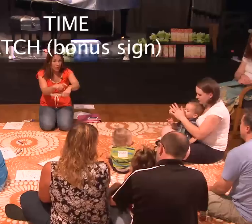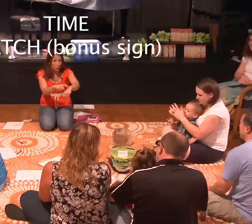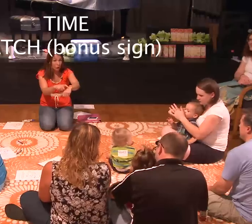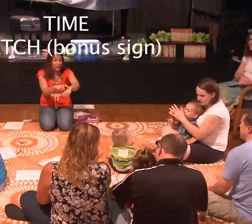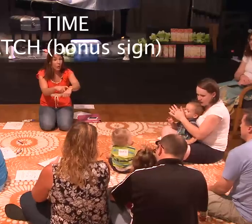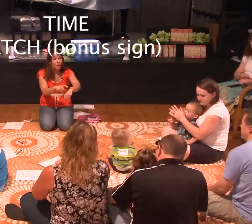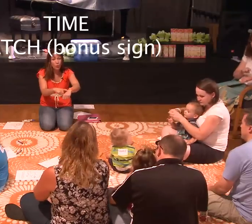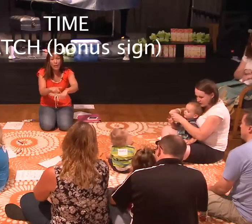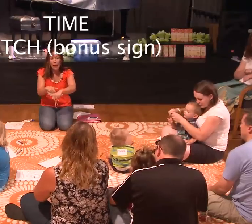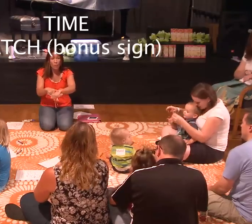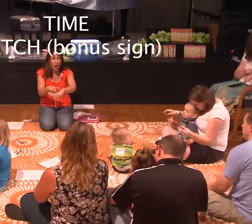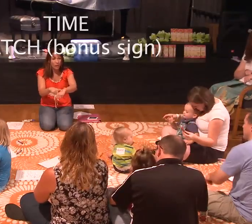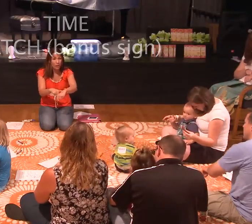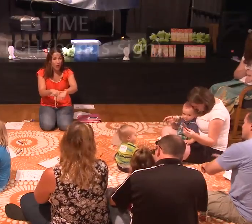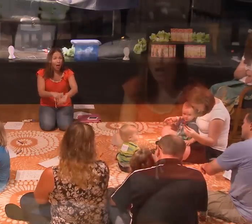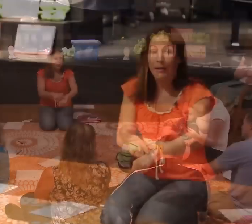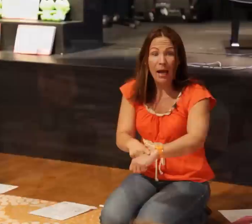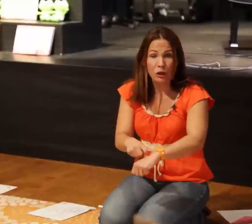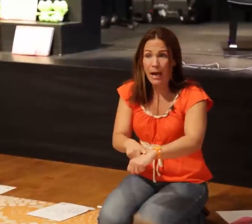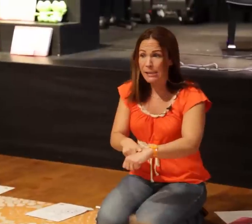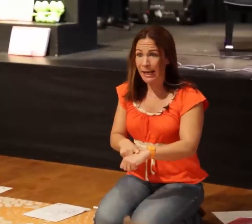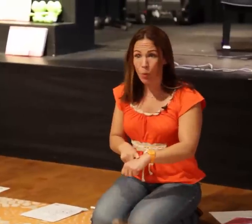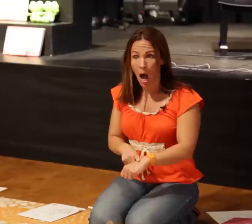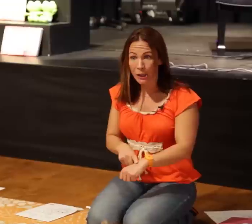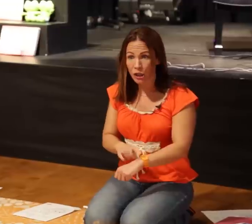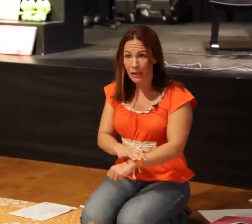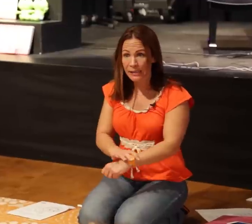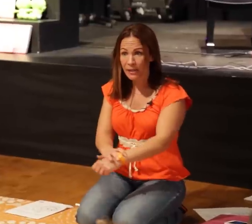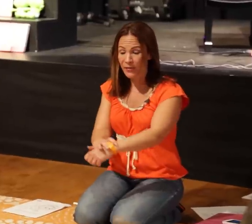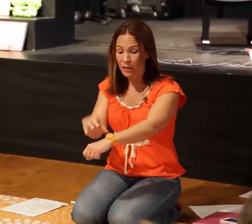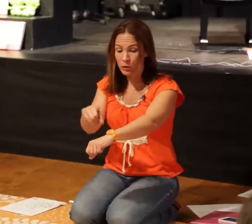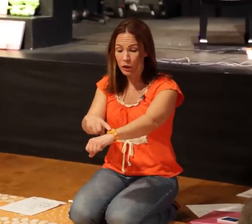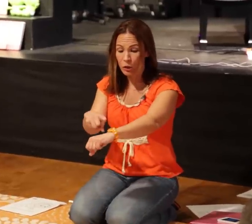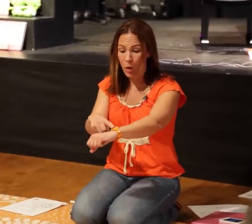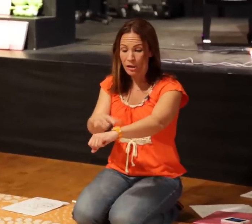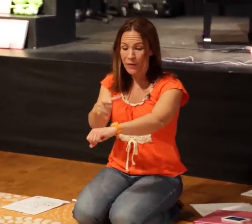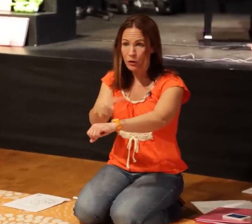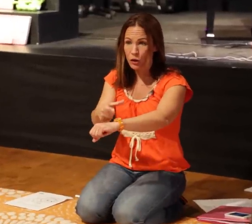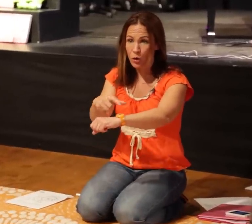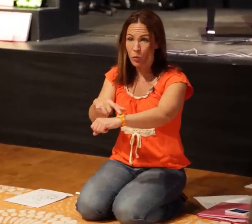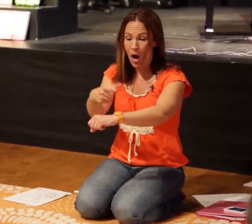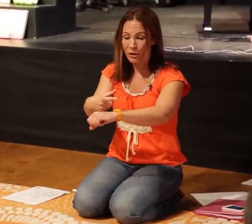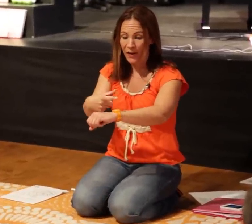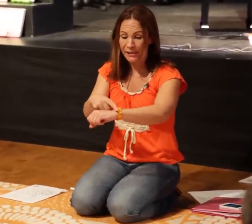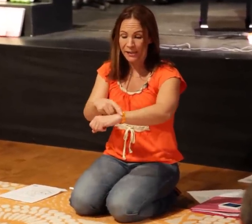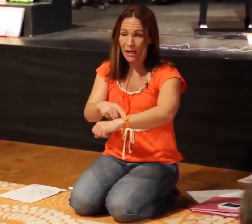You touch your wrist where you would have a watch. Do you know how to sign WATCH? It's kind of funny. You touch your watch and then you show the watch face.